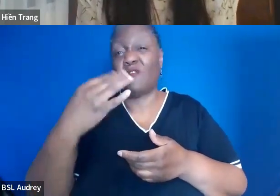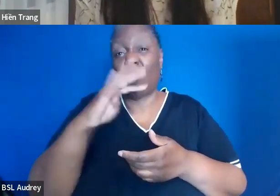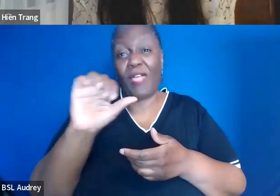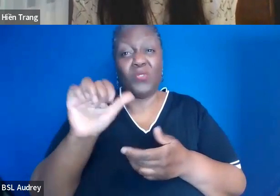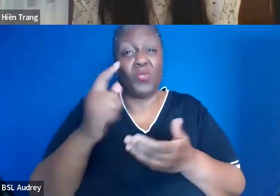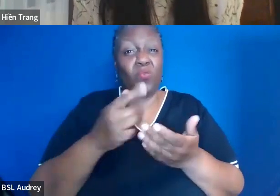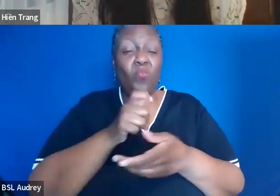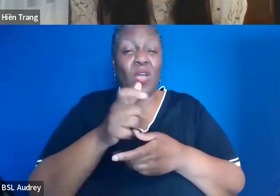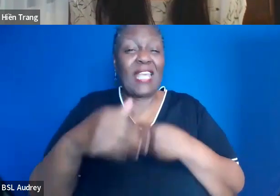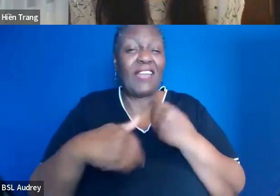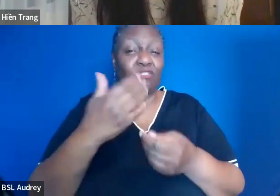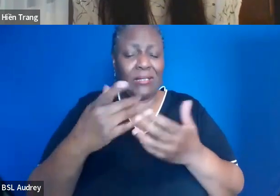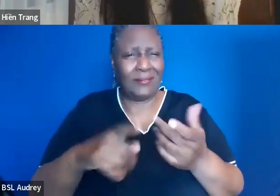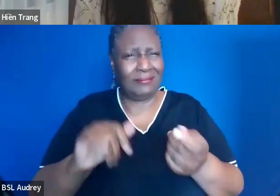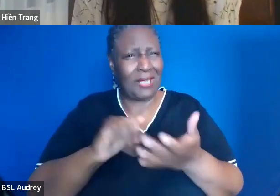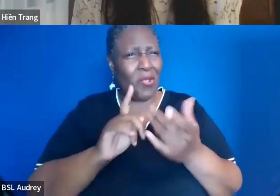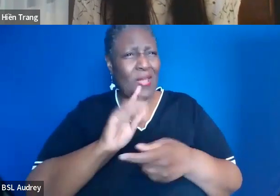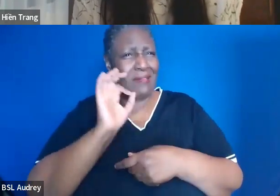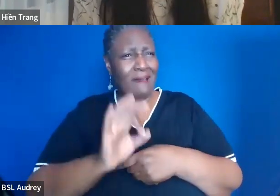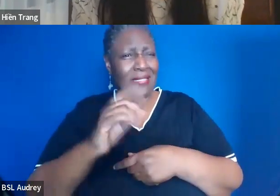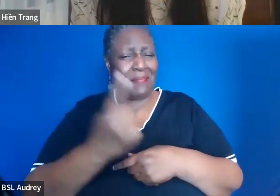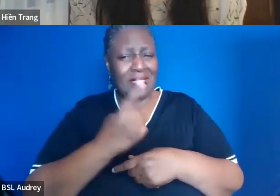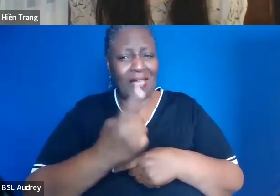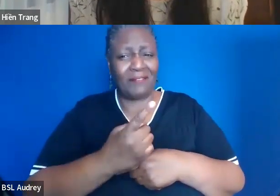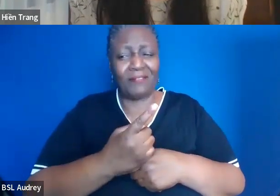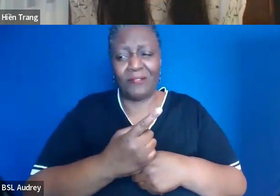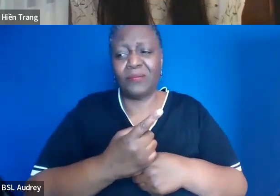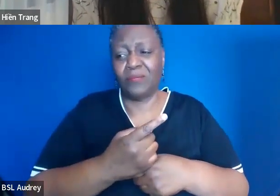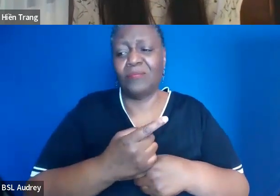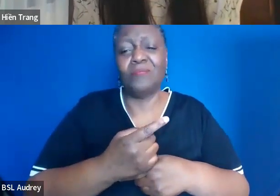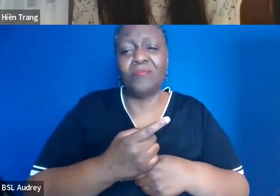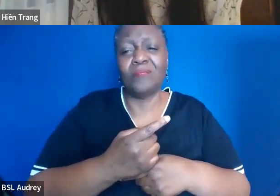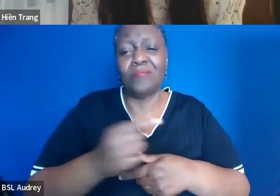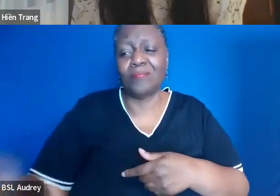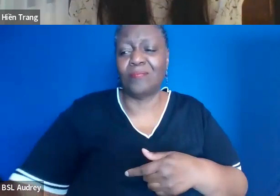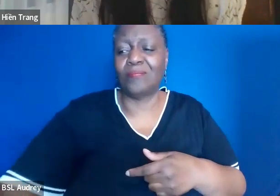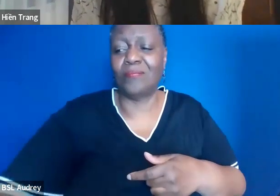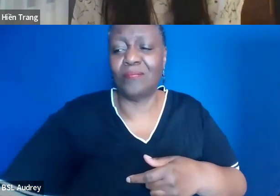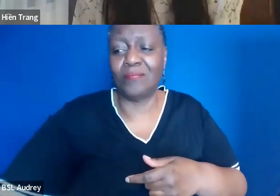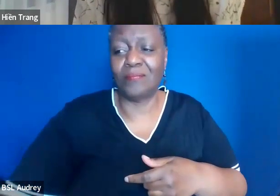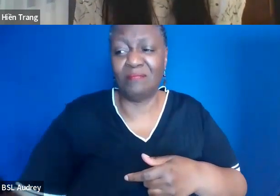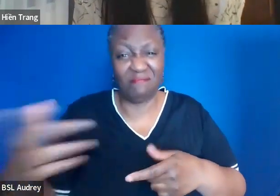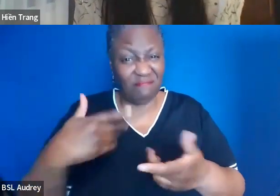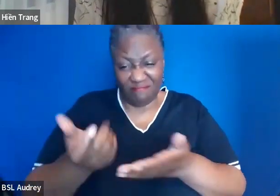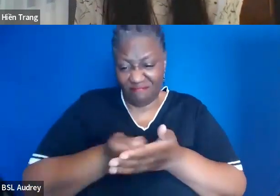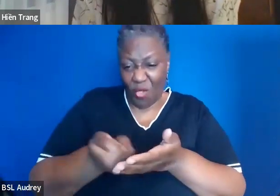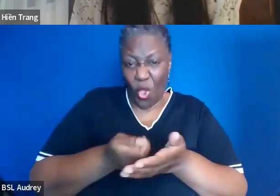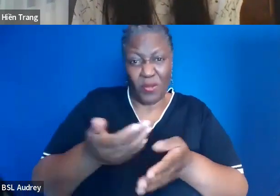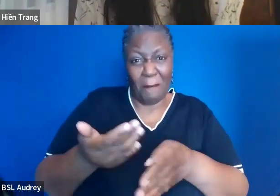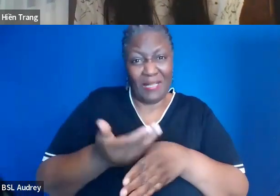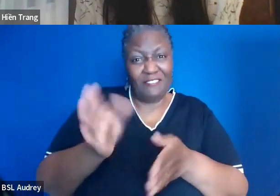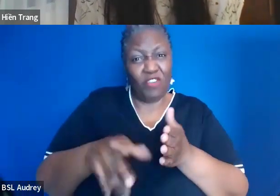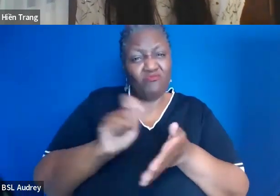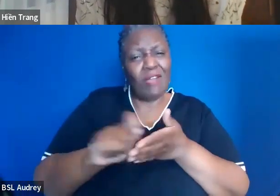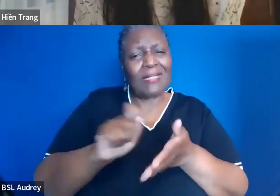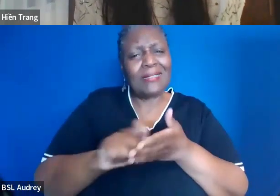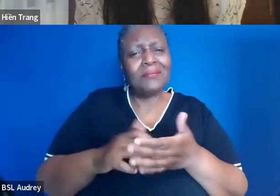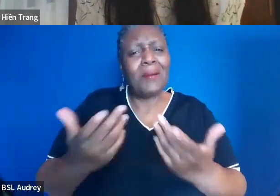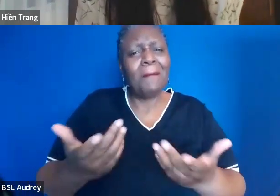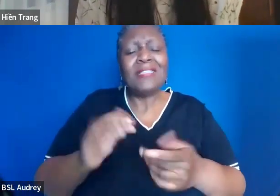and I always ask myself what if uh I cannot earn money from writing but if nobody reads my writing